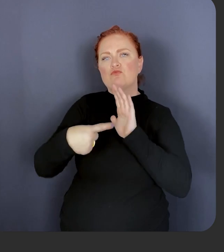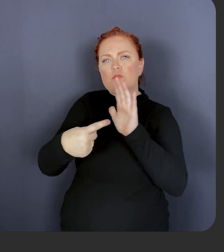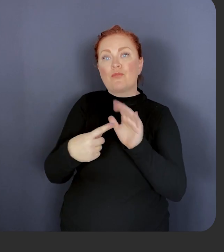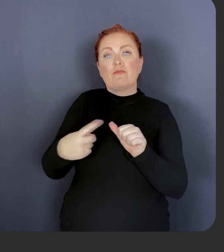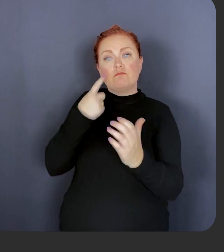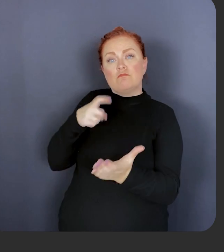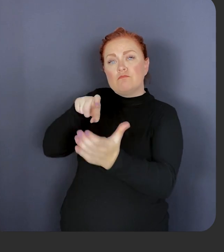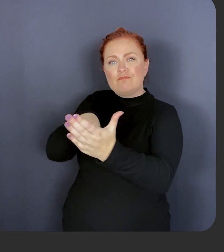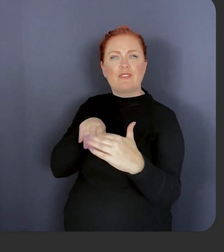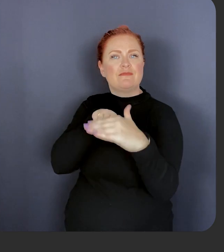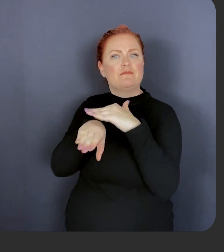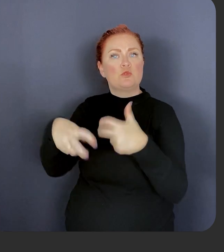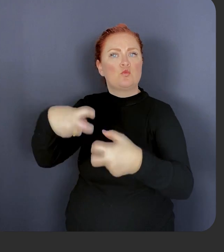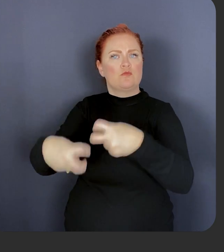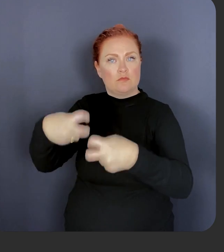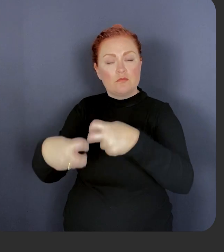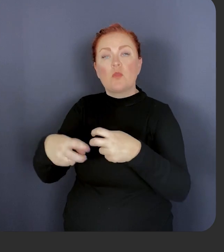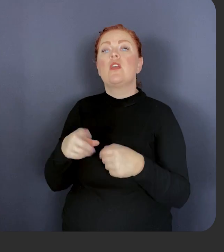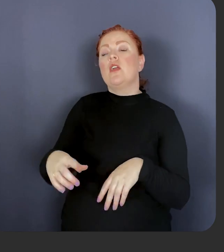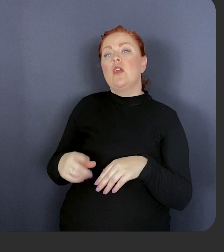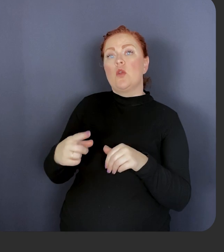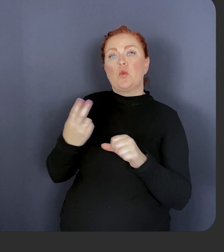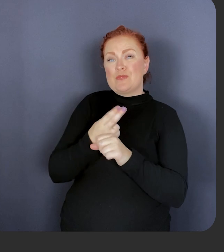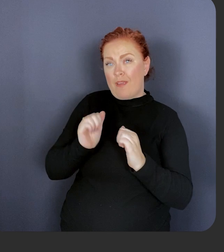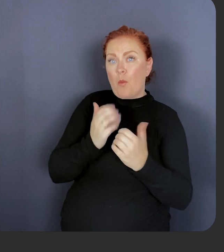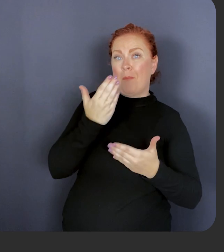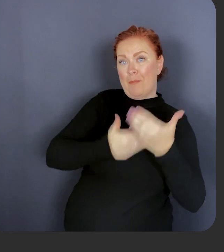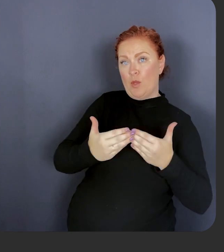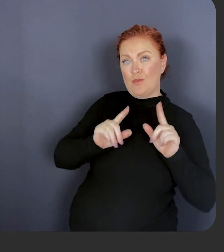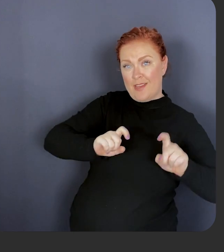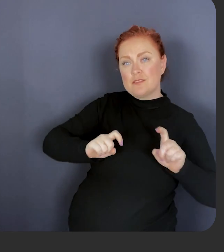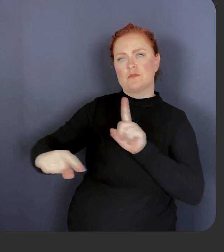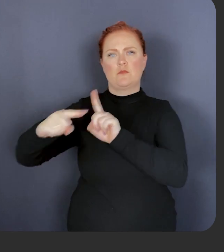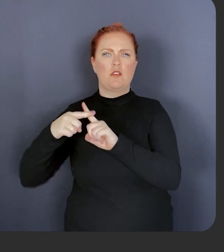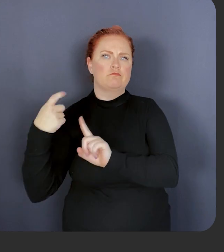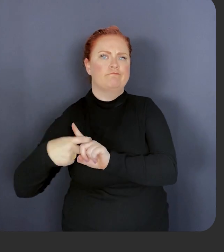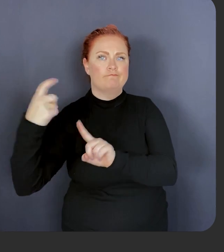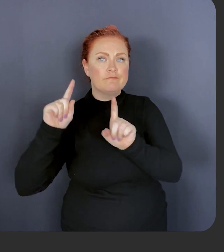by recognizing the accessibility issue using a mixture of manual and automated testing.